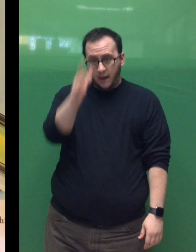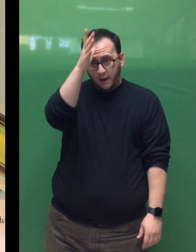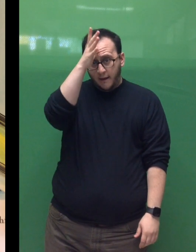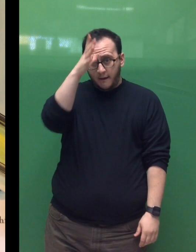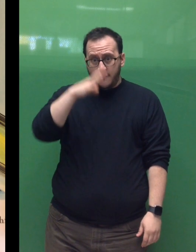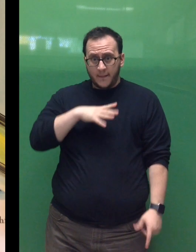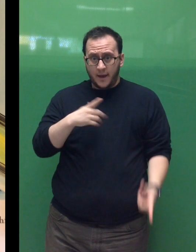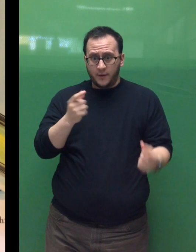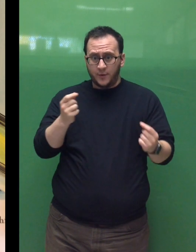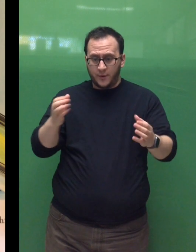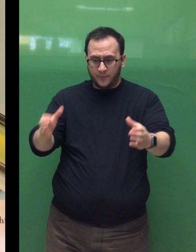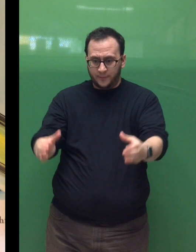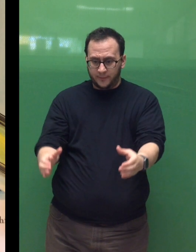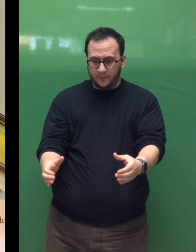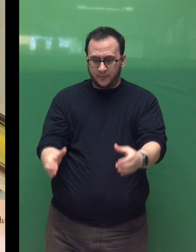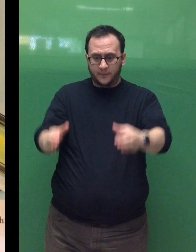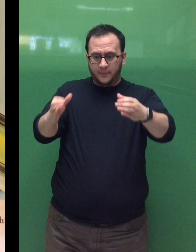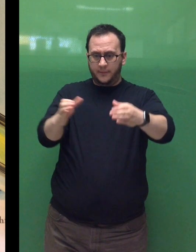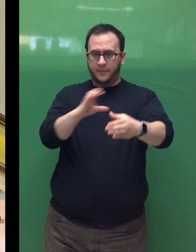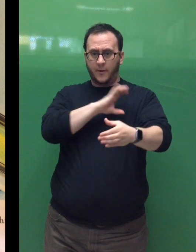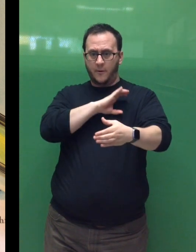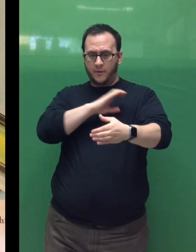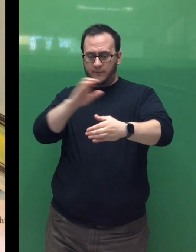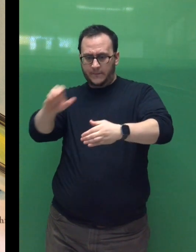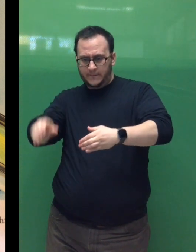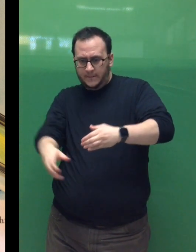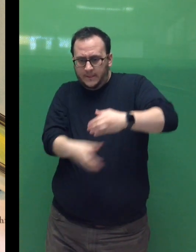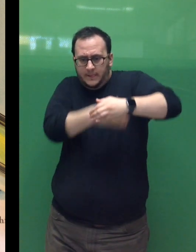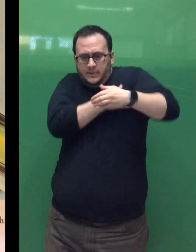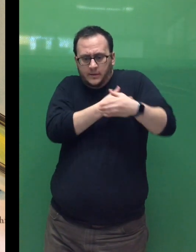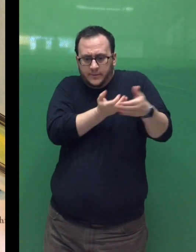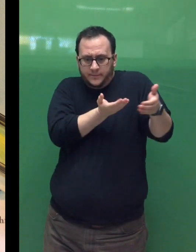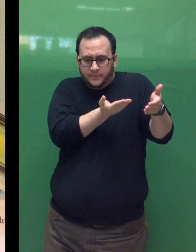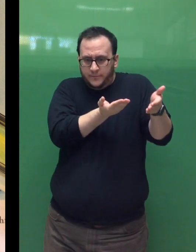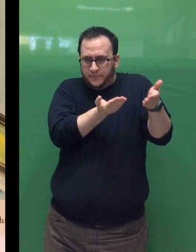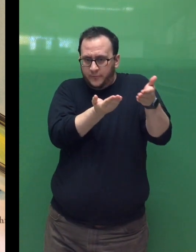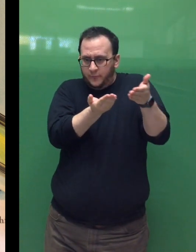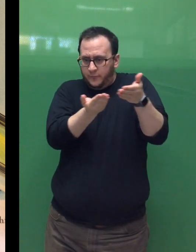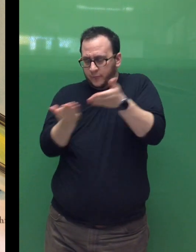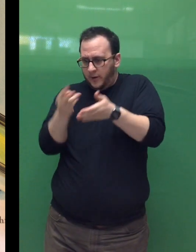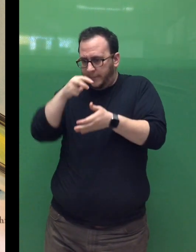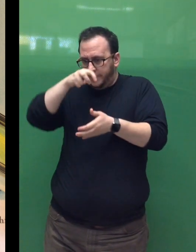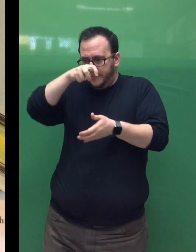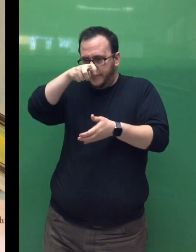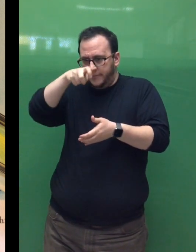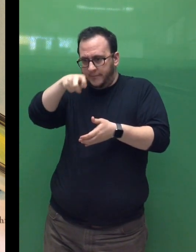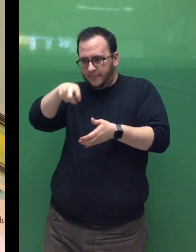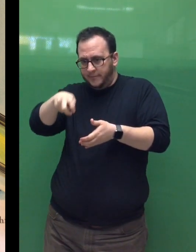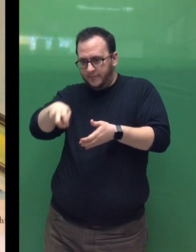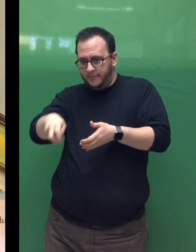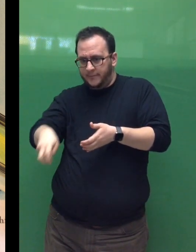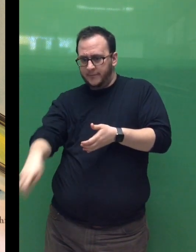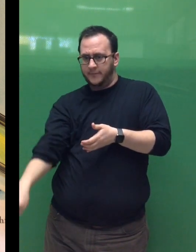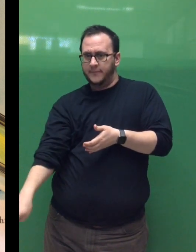The watchman tucked Corduroy under his arm and carried him down the escalator,